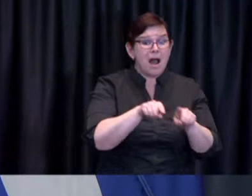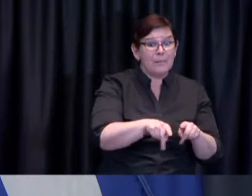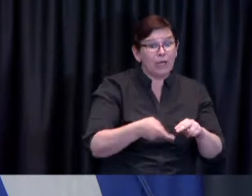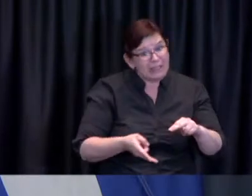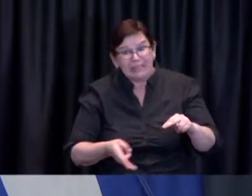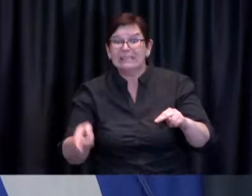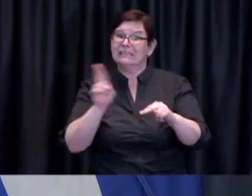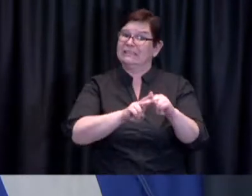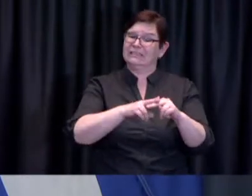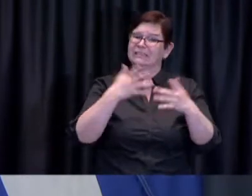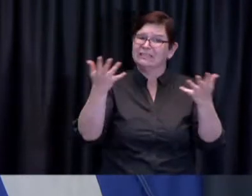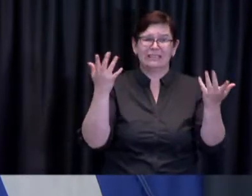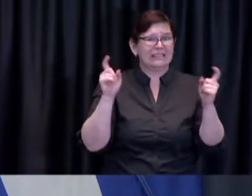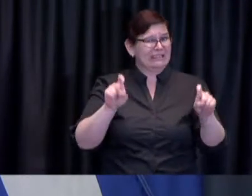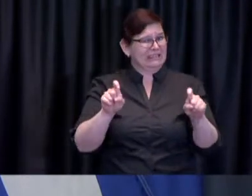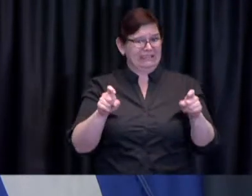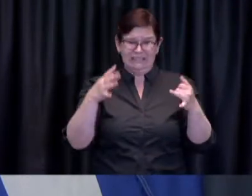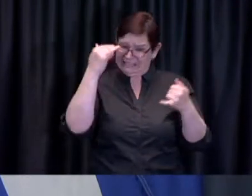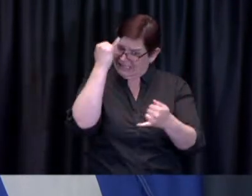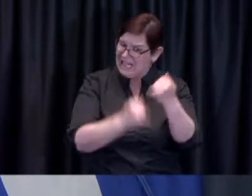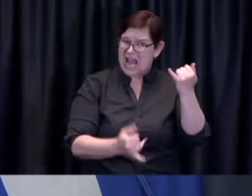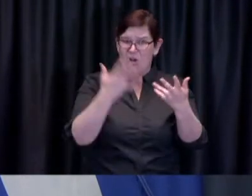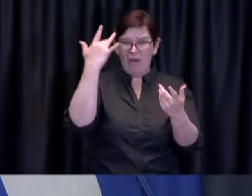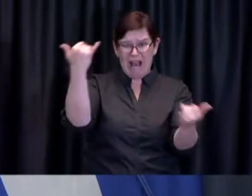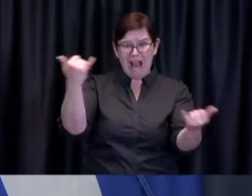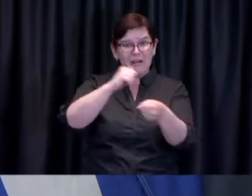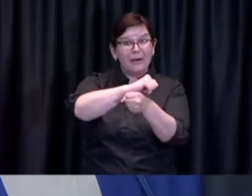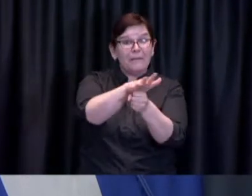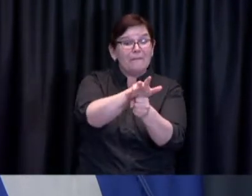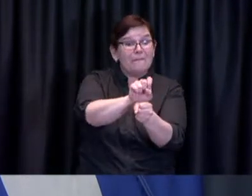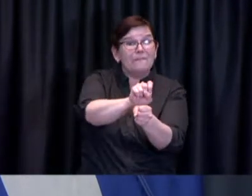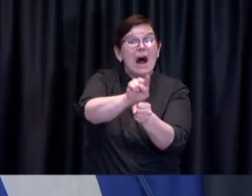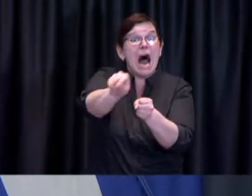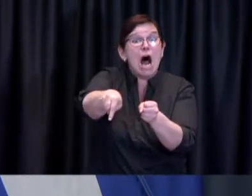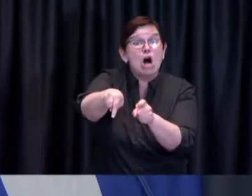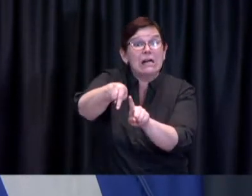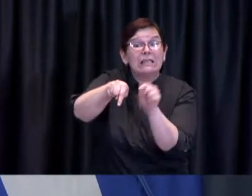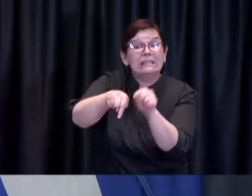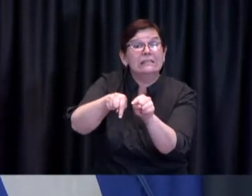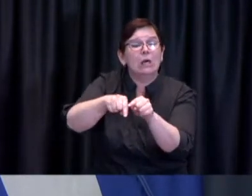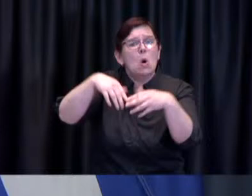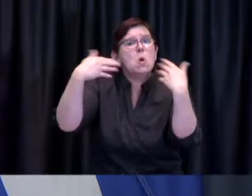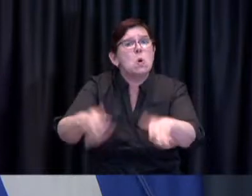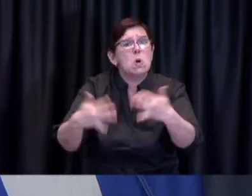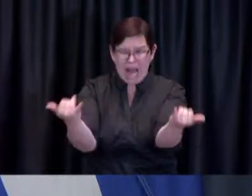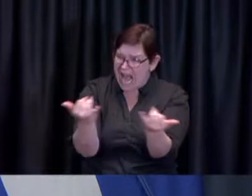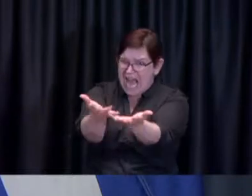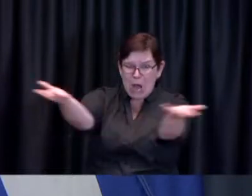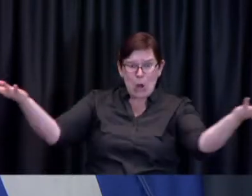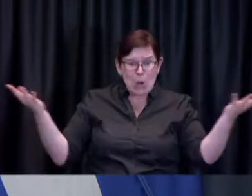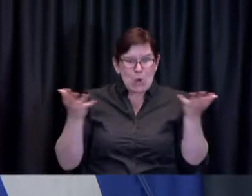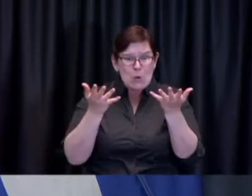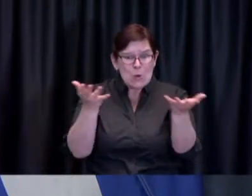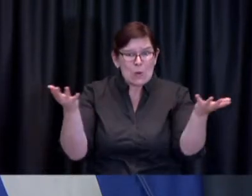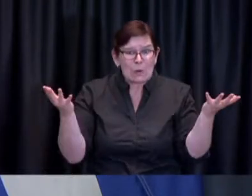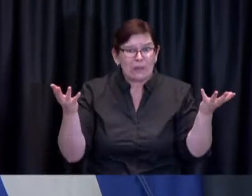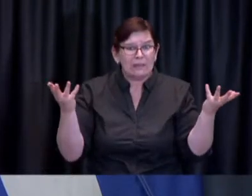in Toronto and that there's still a significant number of people with no vaccine protection at all